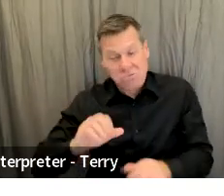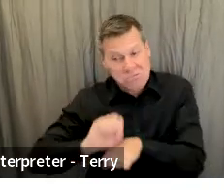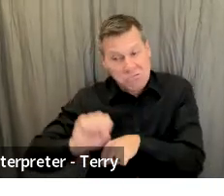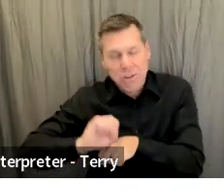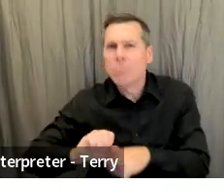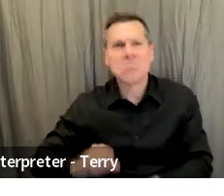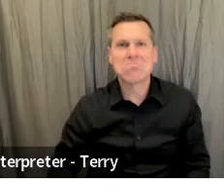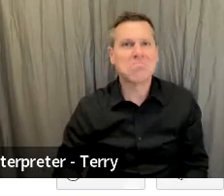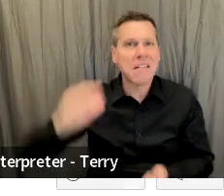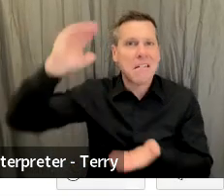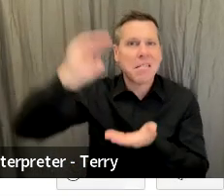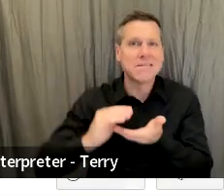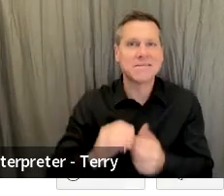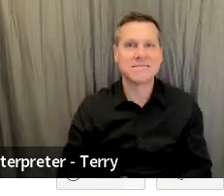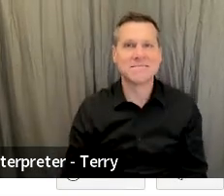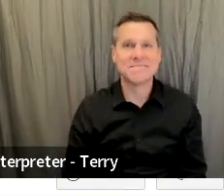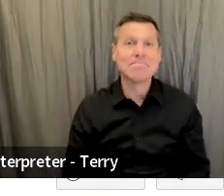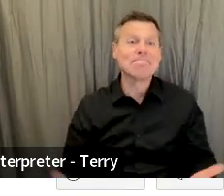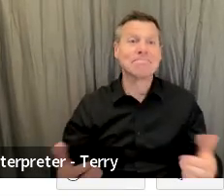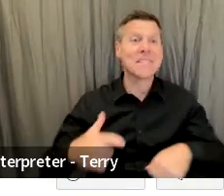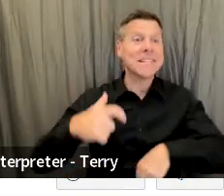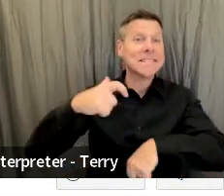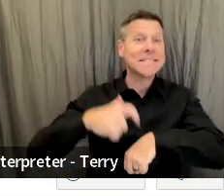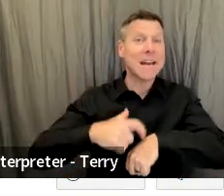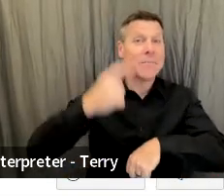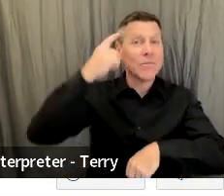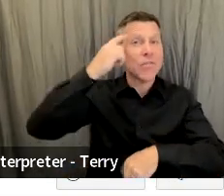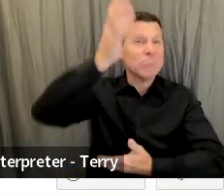So we are at our time for the presentation team.